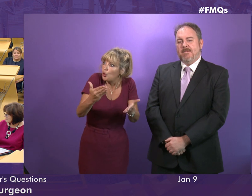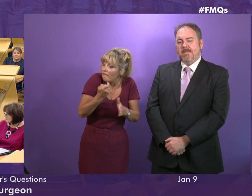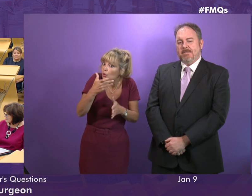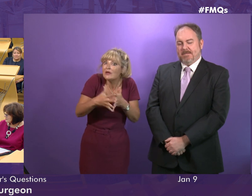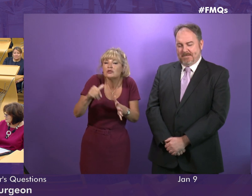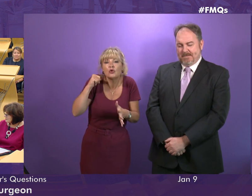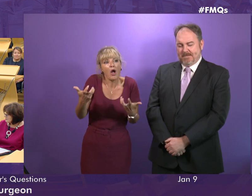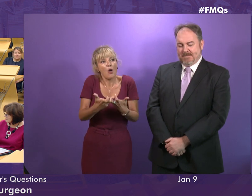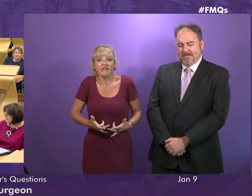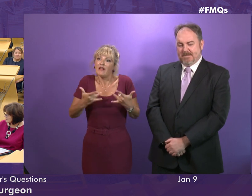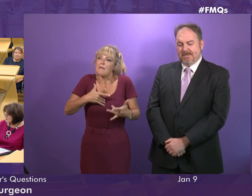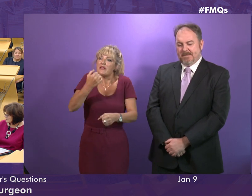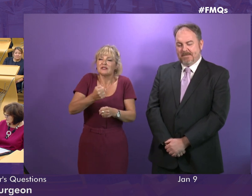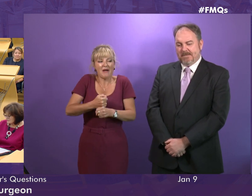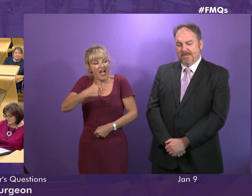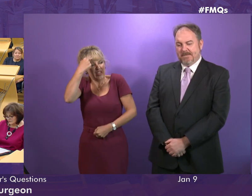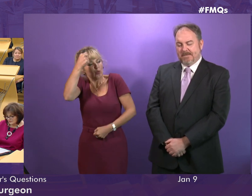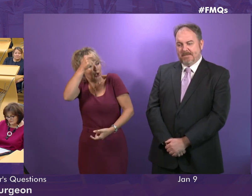and I think that we all know how that ended up.